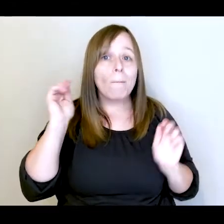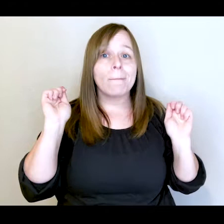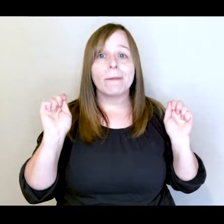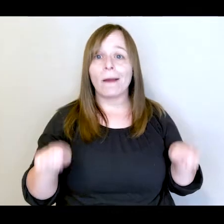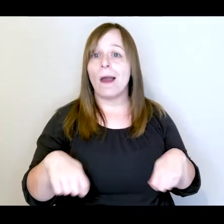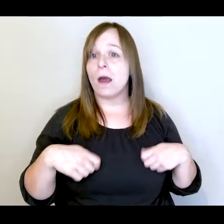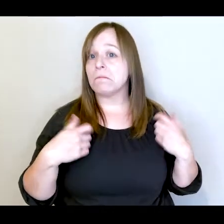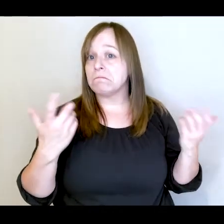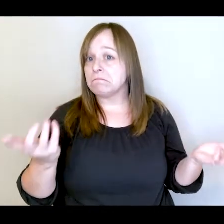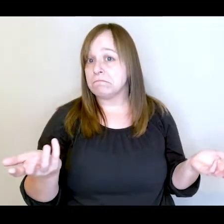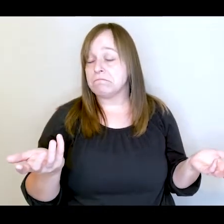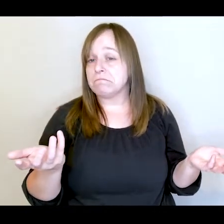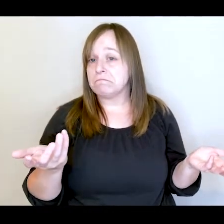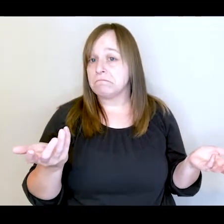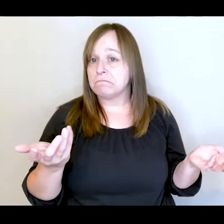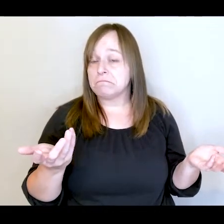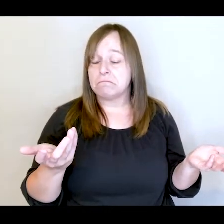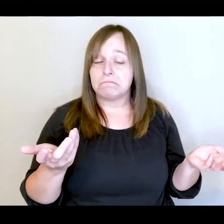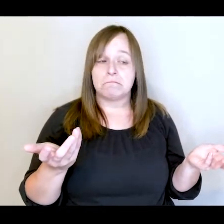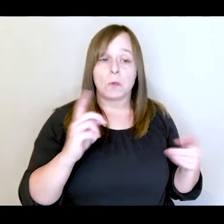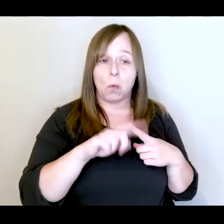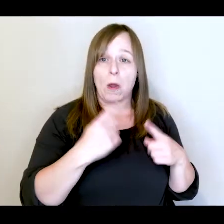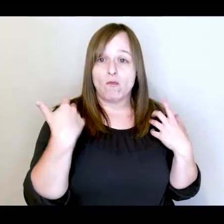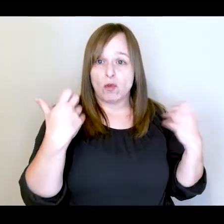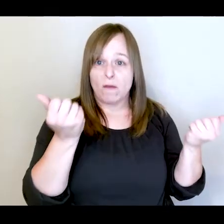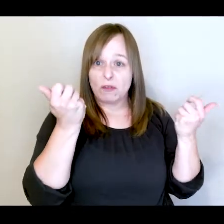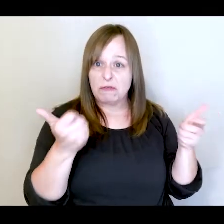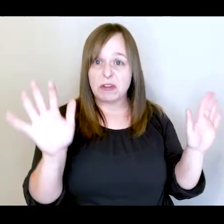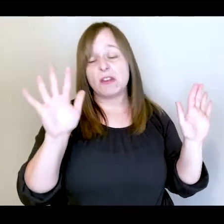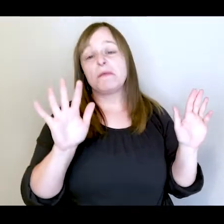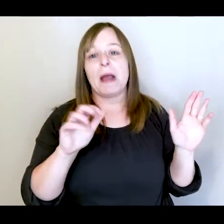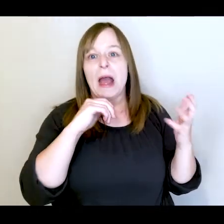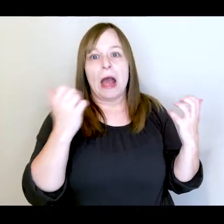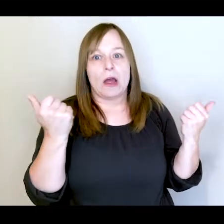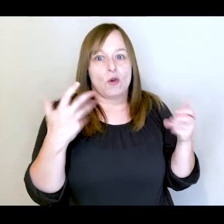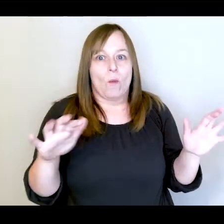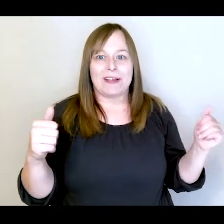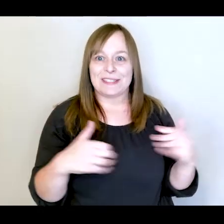discharged once your wound is healed. So, you know, I don't want to scare